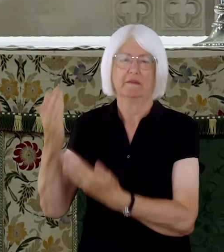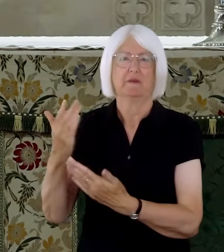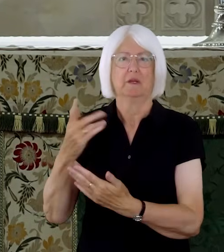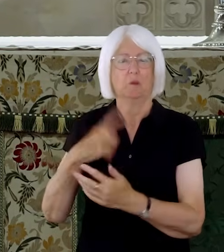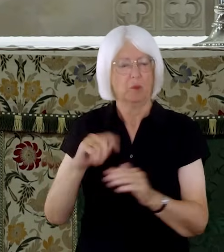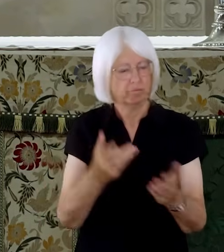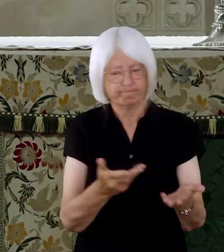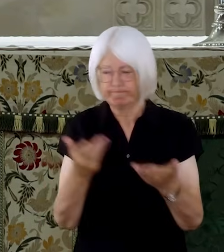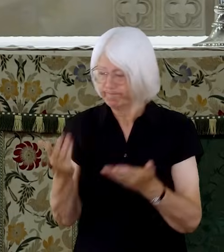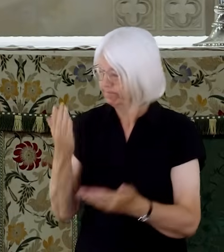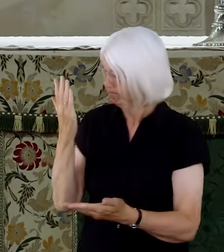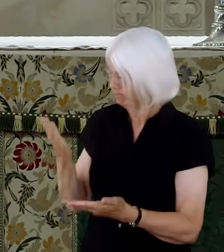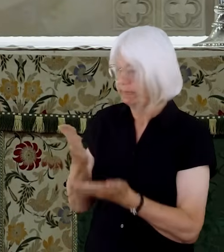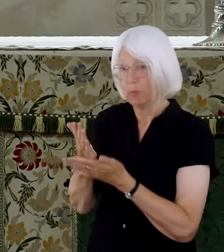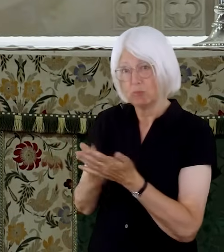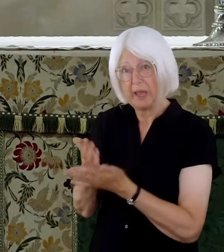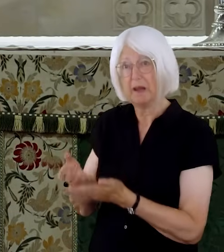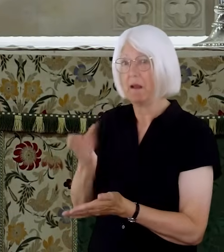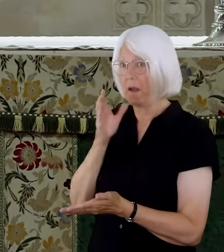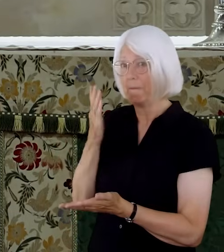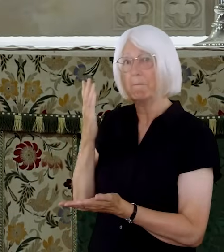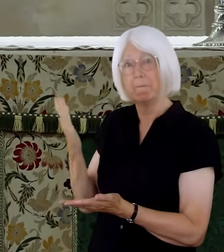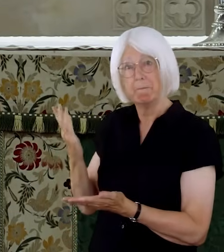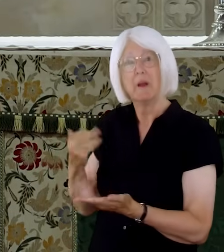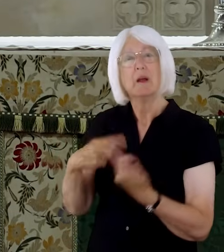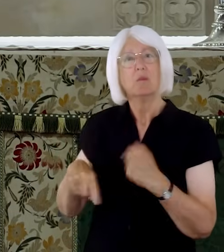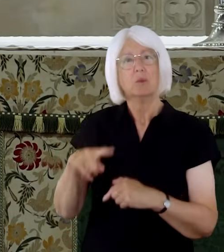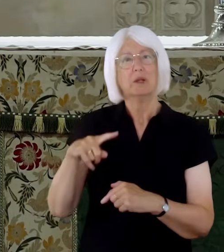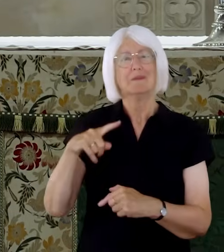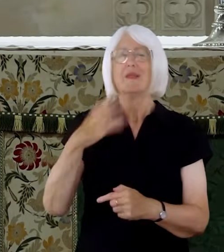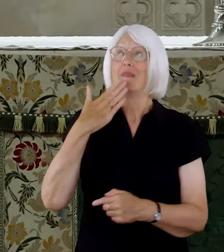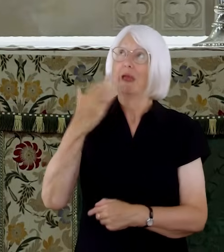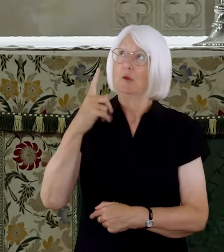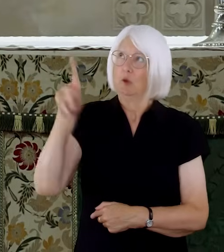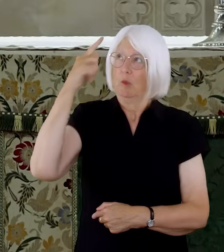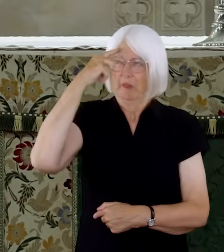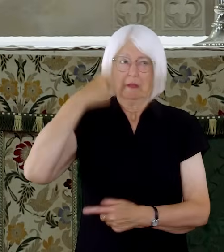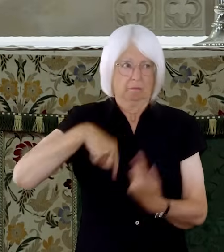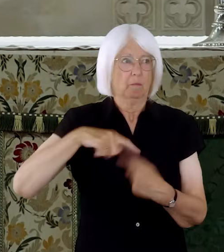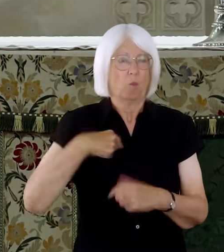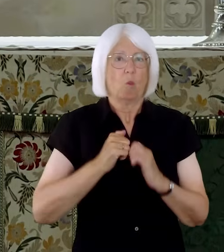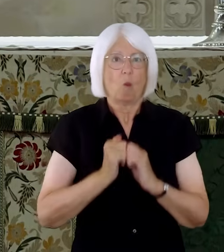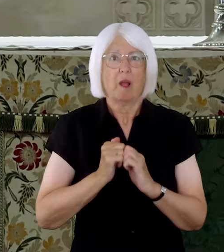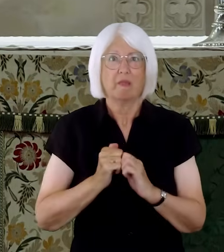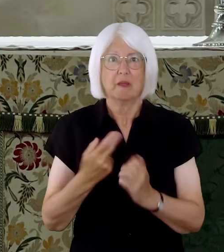We bring before you this bread and this cup and we thank you for counting us worthy to stand